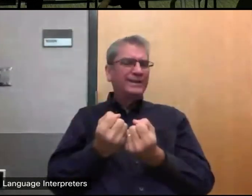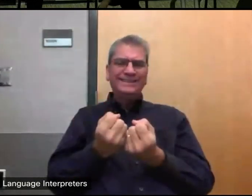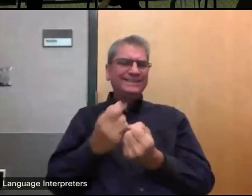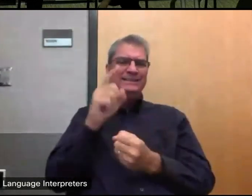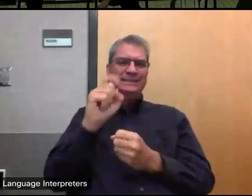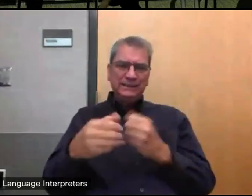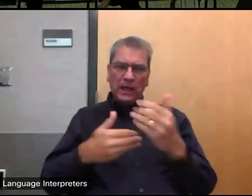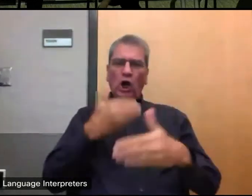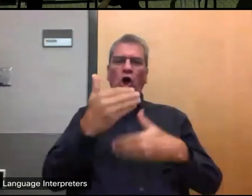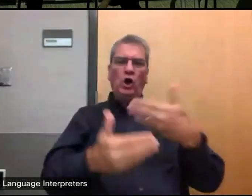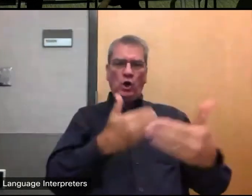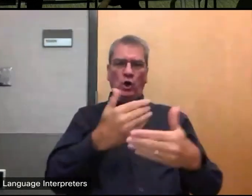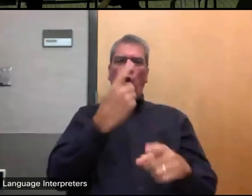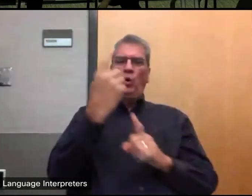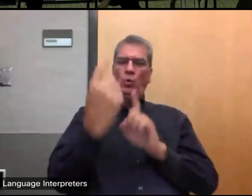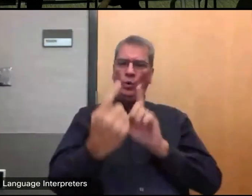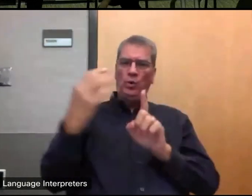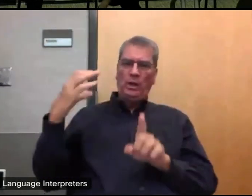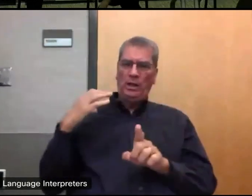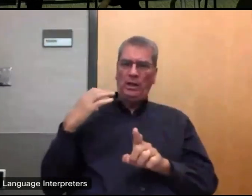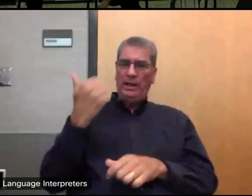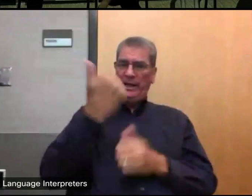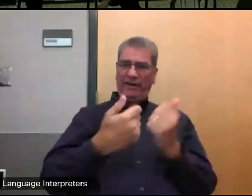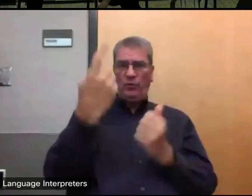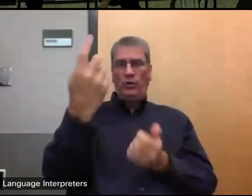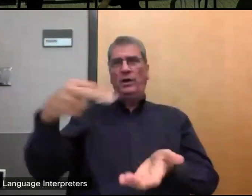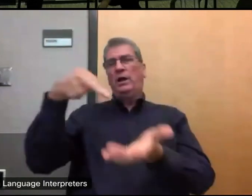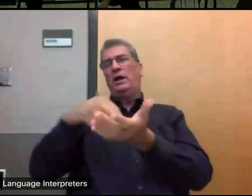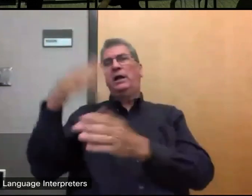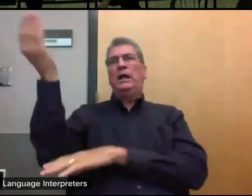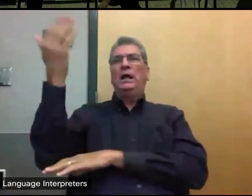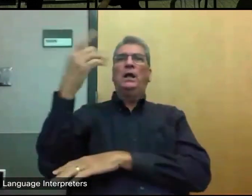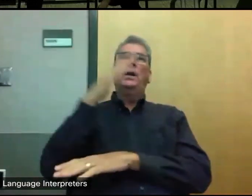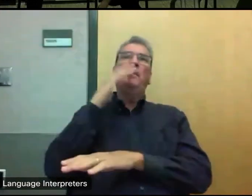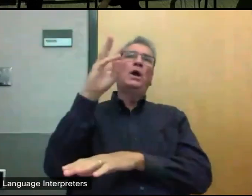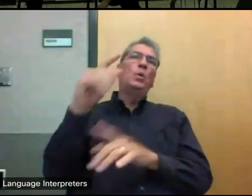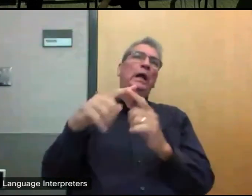to, like, and like, 1 on communicate to a patient. And double check